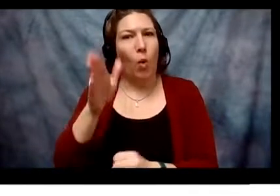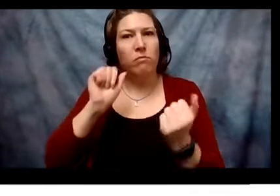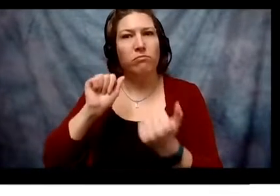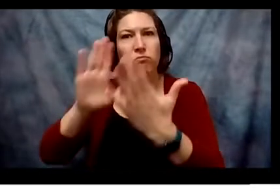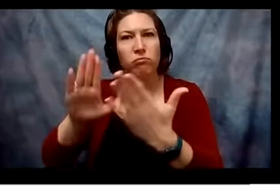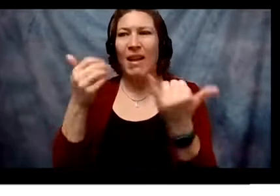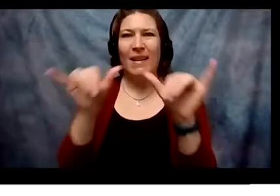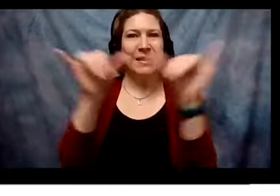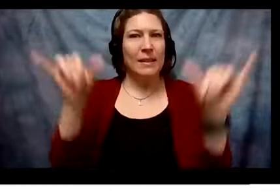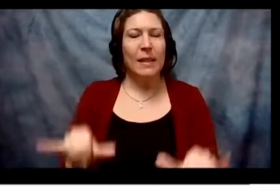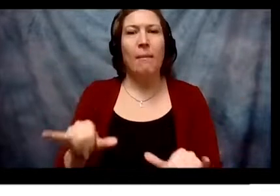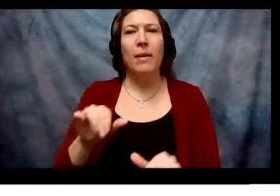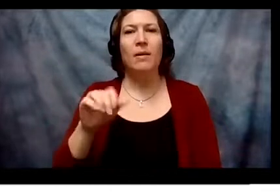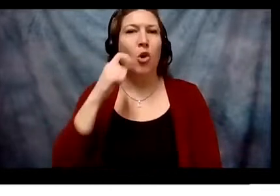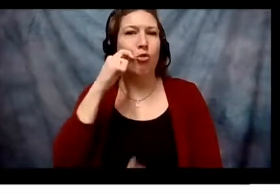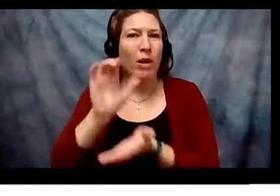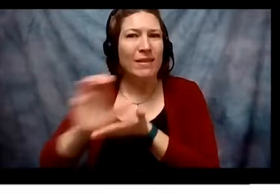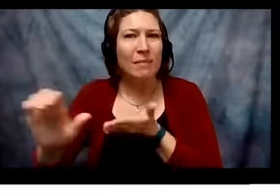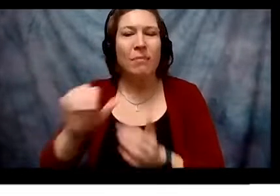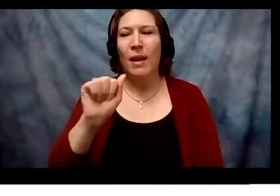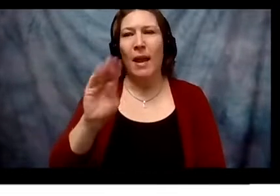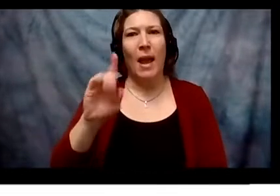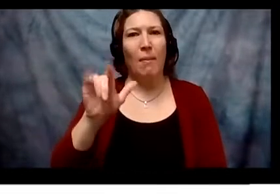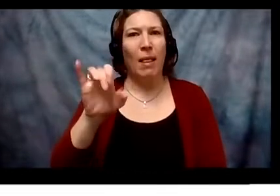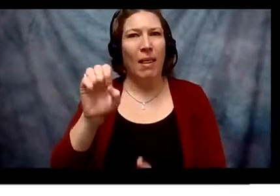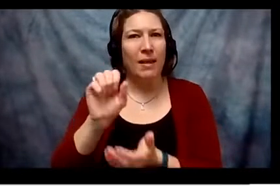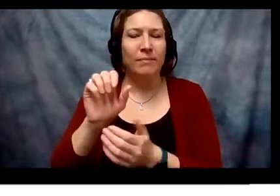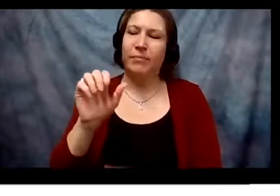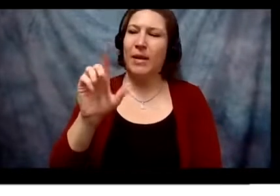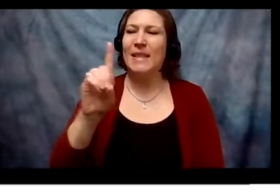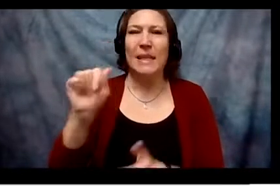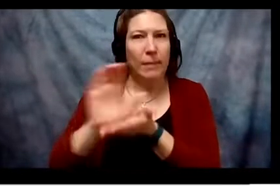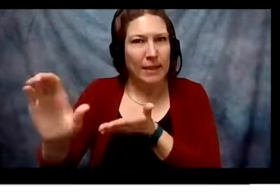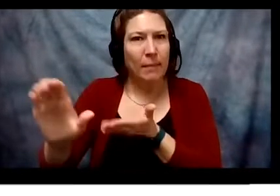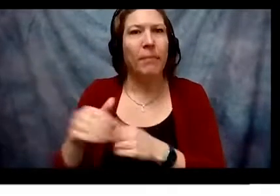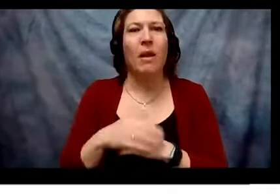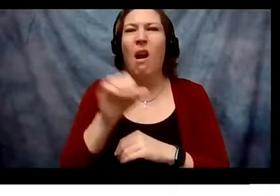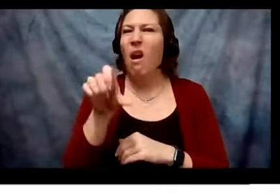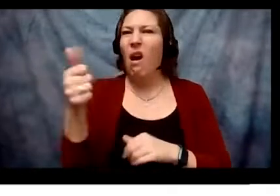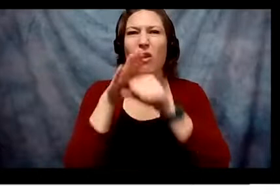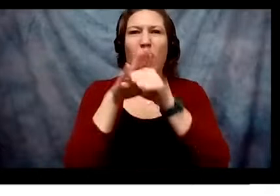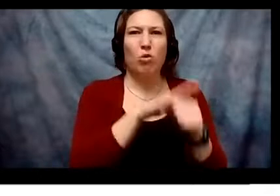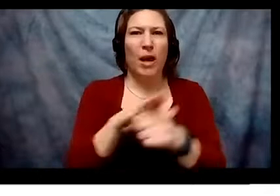ableism, and all other inequalities and forms of oppression to ensure inclusive